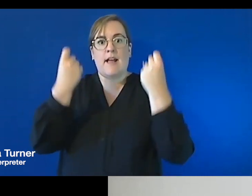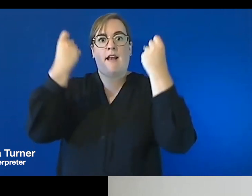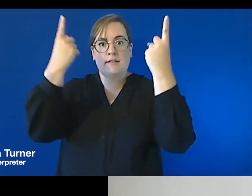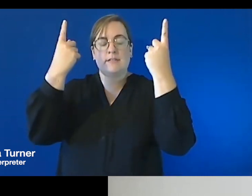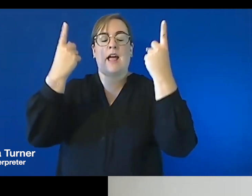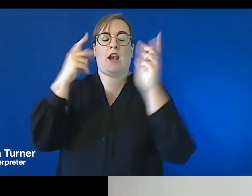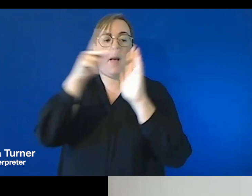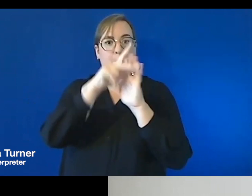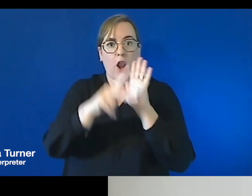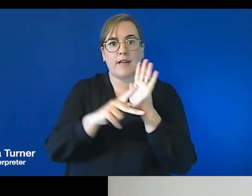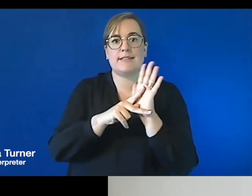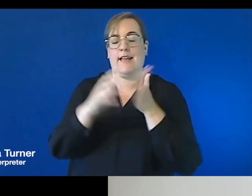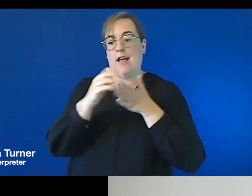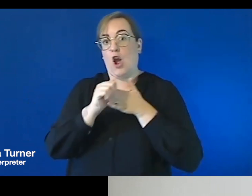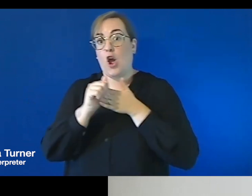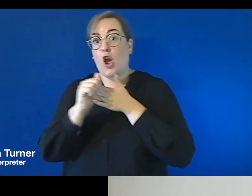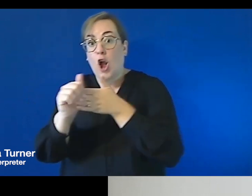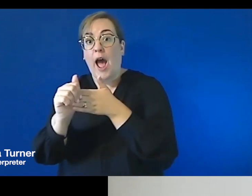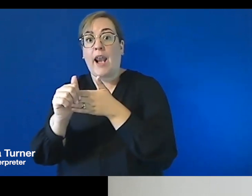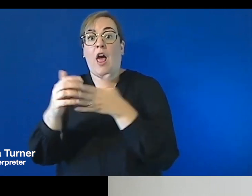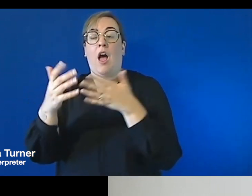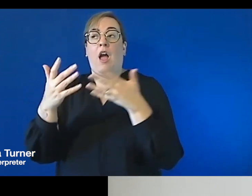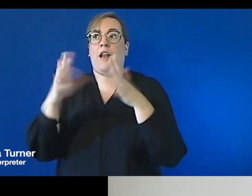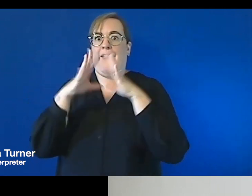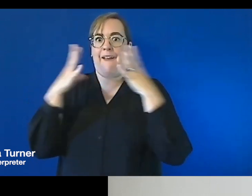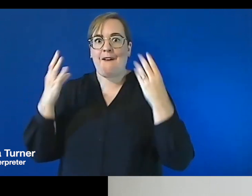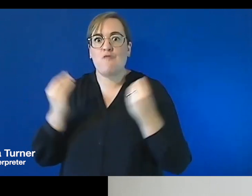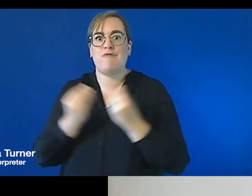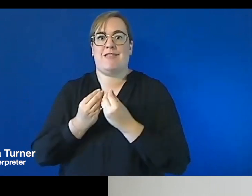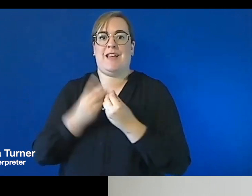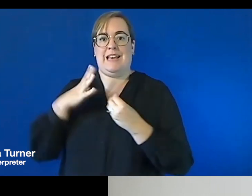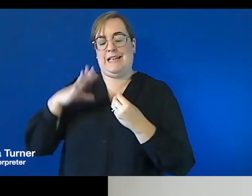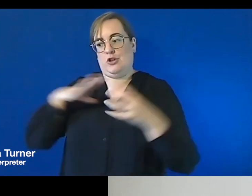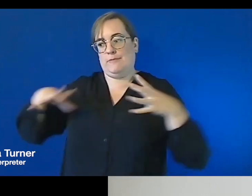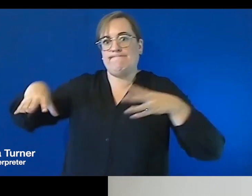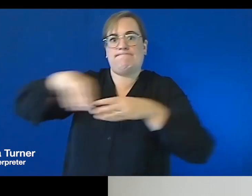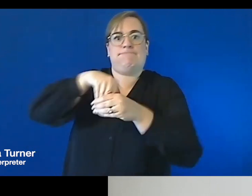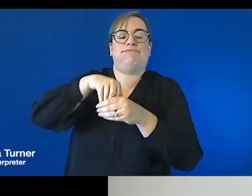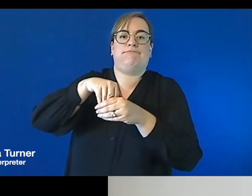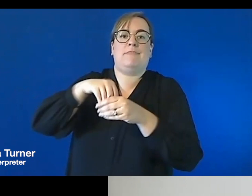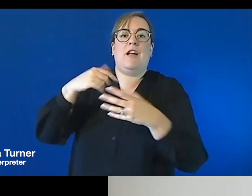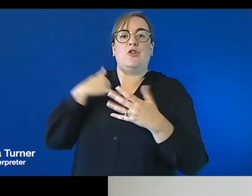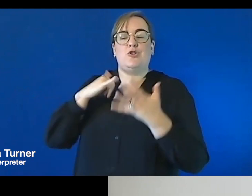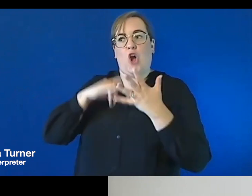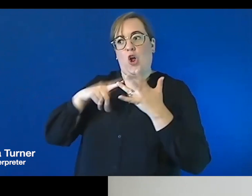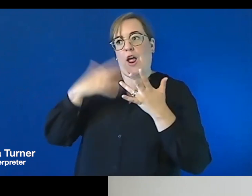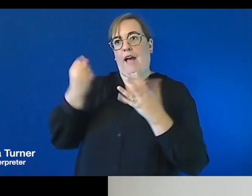introduce it on every level and hopefully to come up with some results, but once again it's